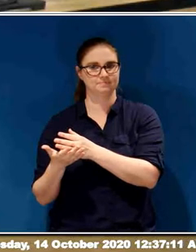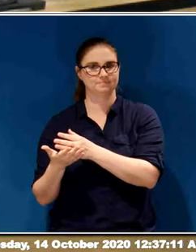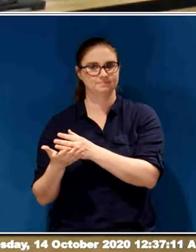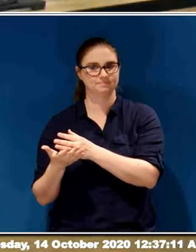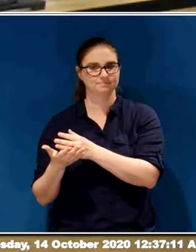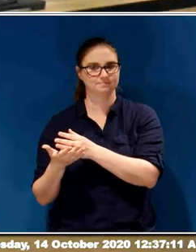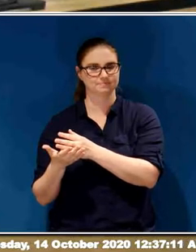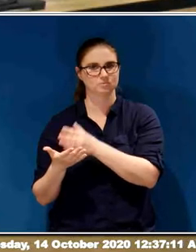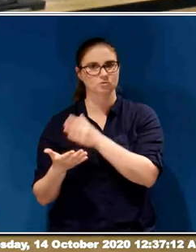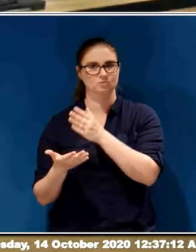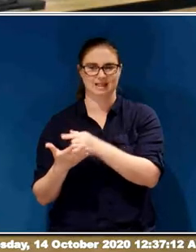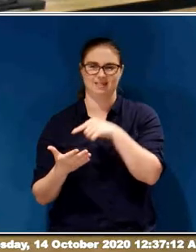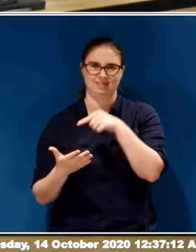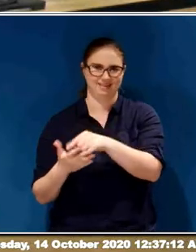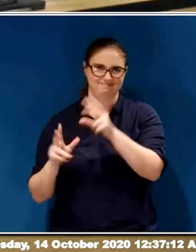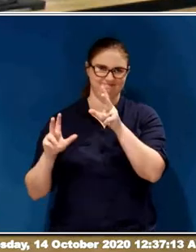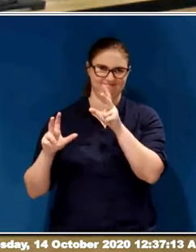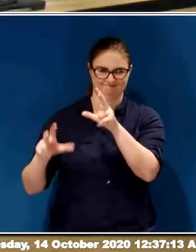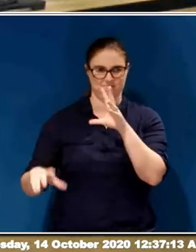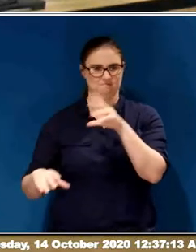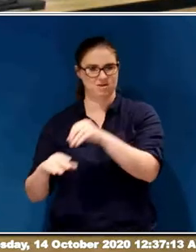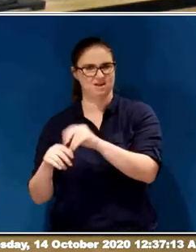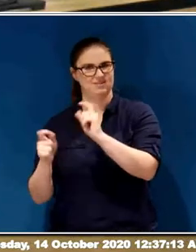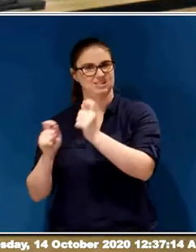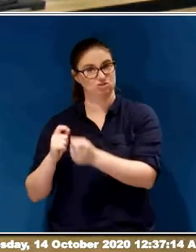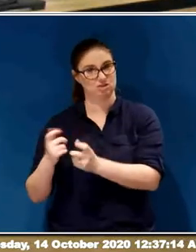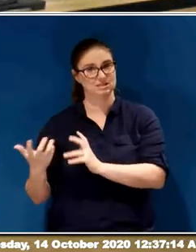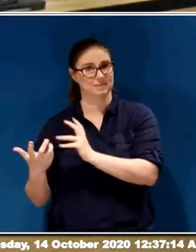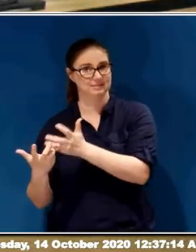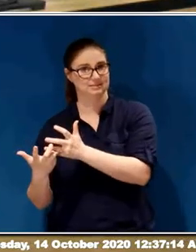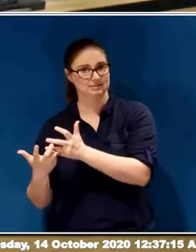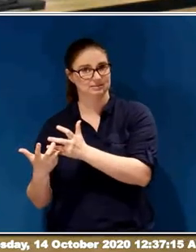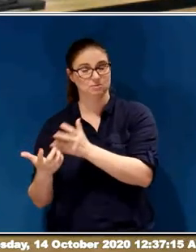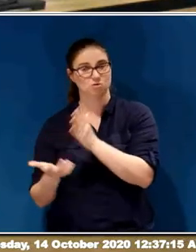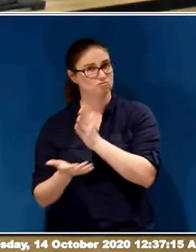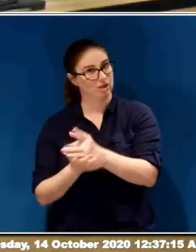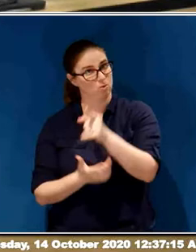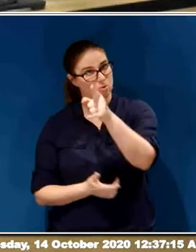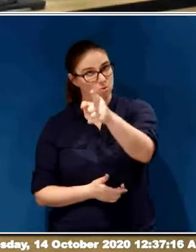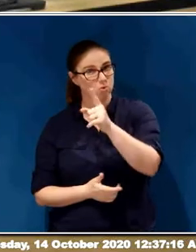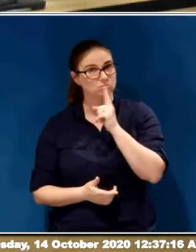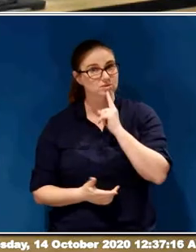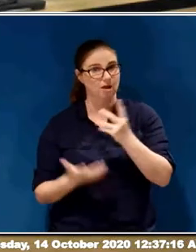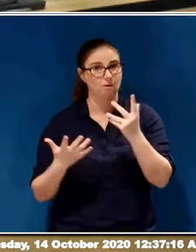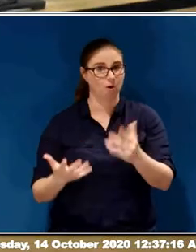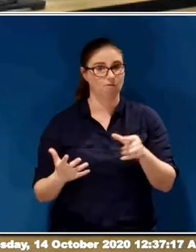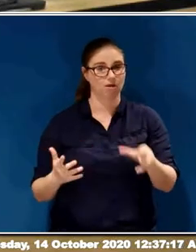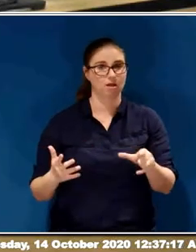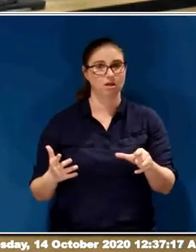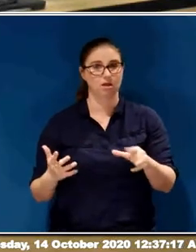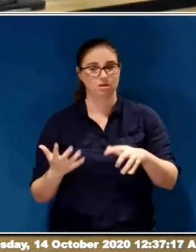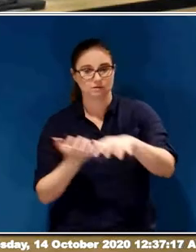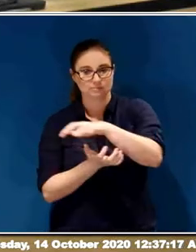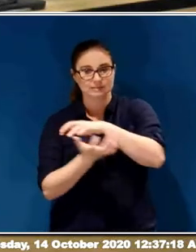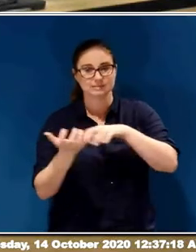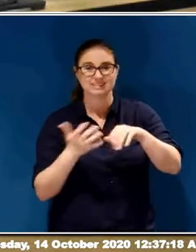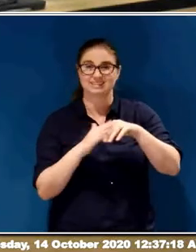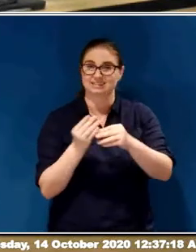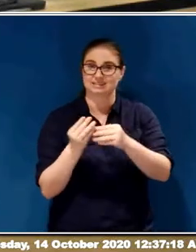are used interchangeably in some policy guidelines, but in some States there are distinctions.